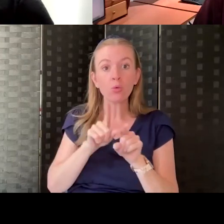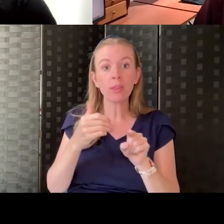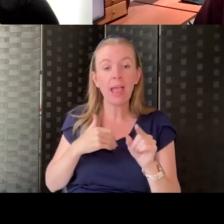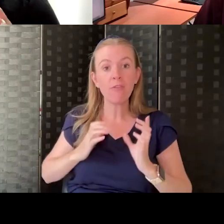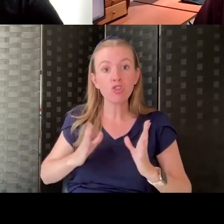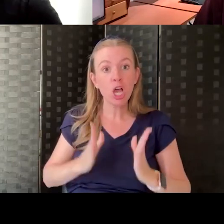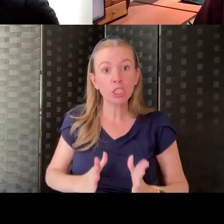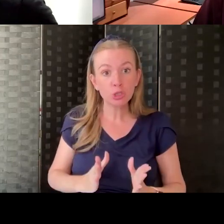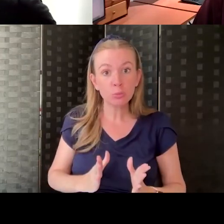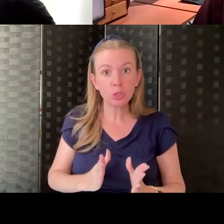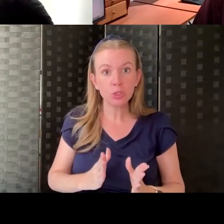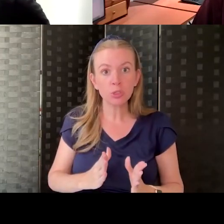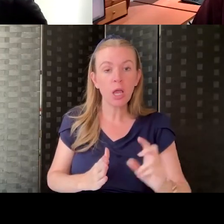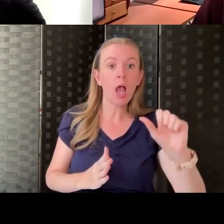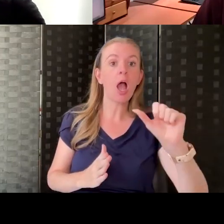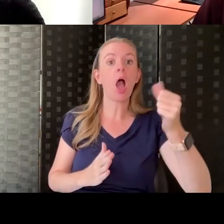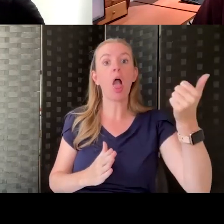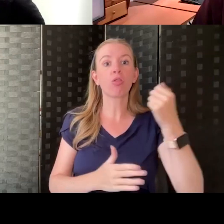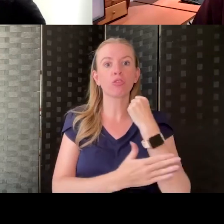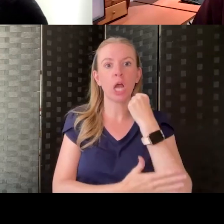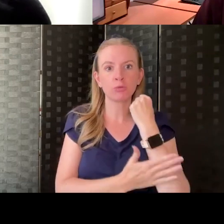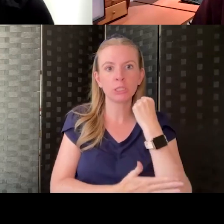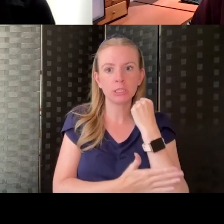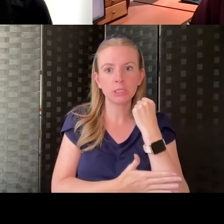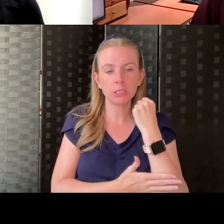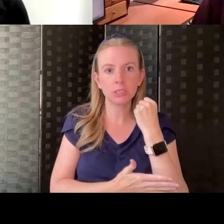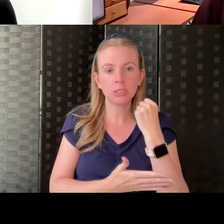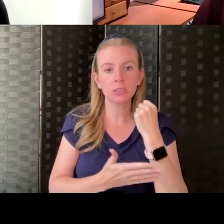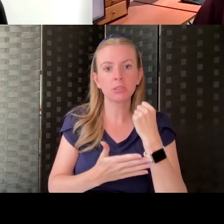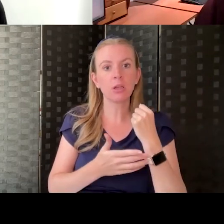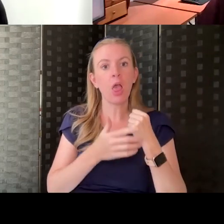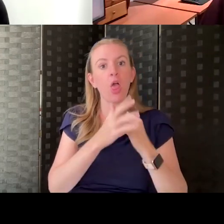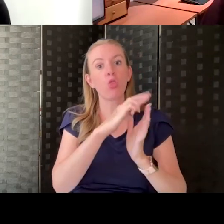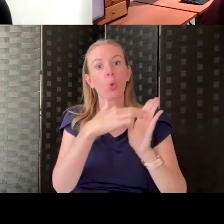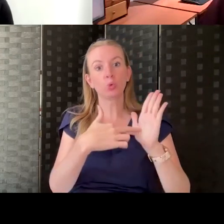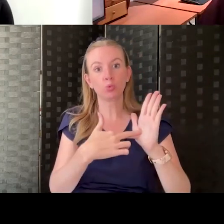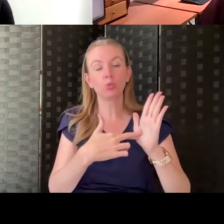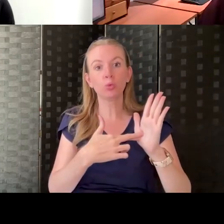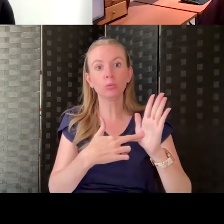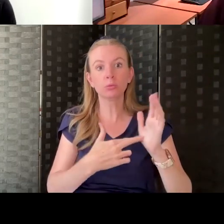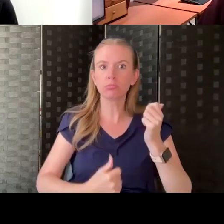clientele outside of the continental United States and those rules are actually being enforced. Case